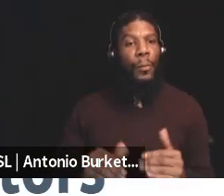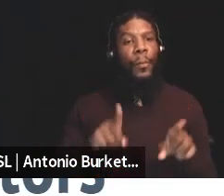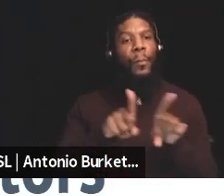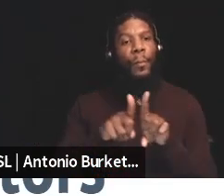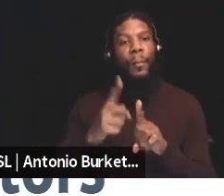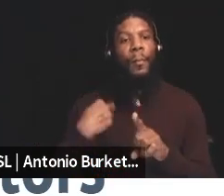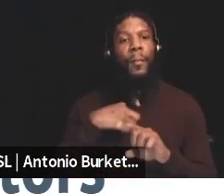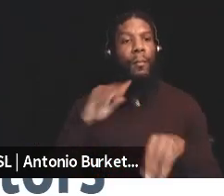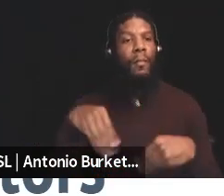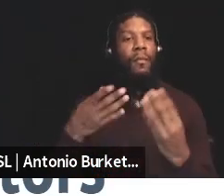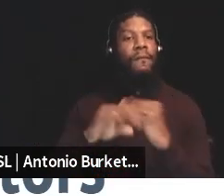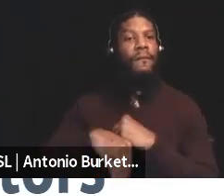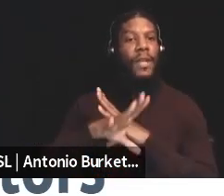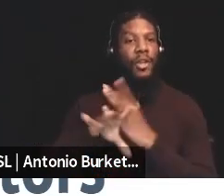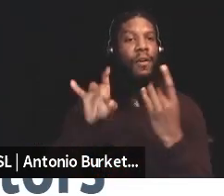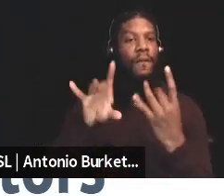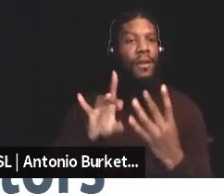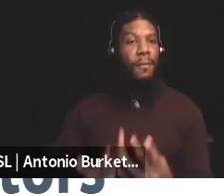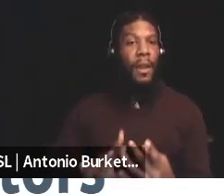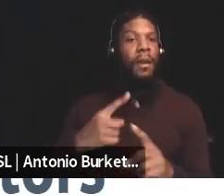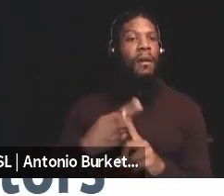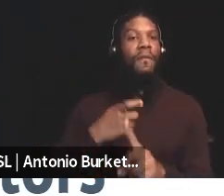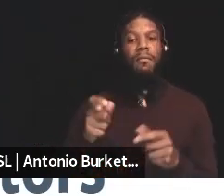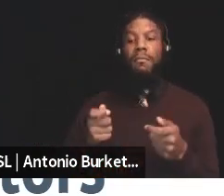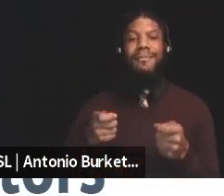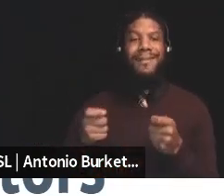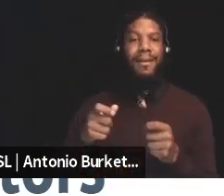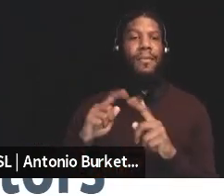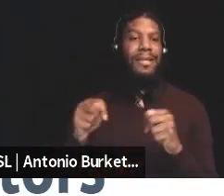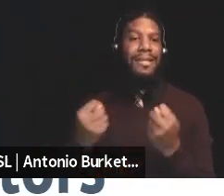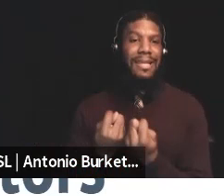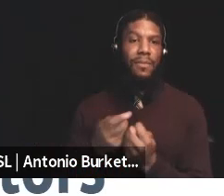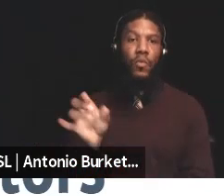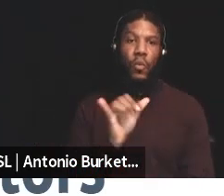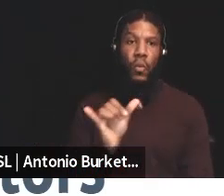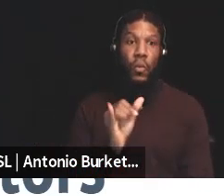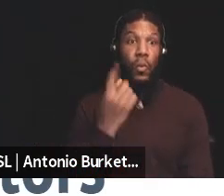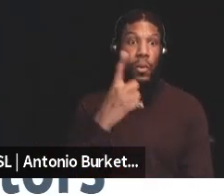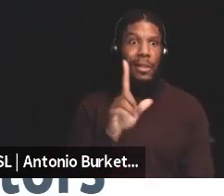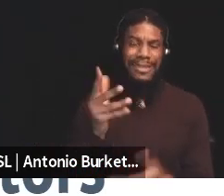feedback to the tutors, from the admin team, especially when they get closer to graduation.